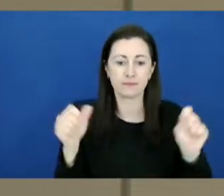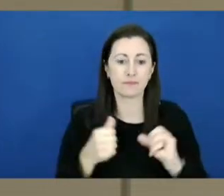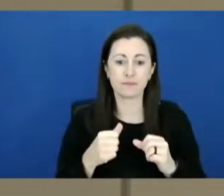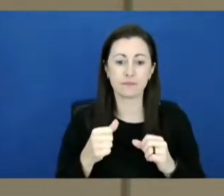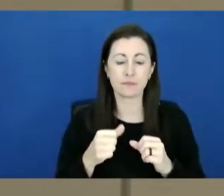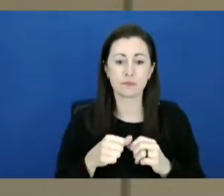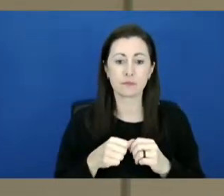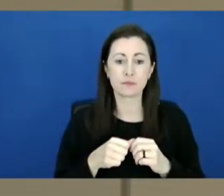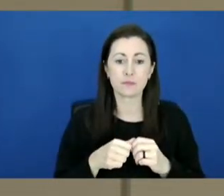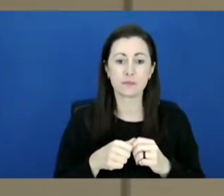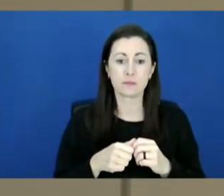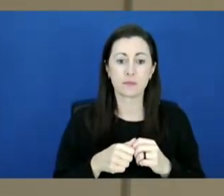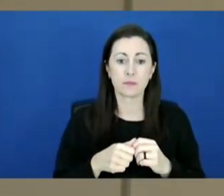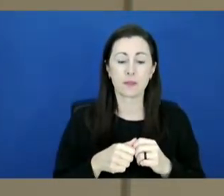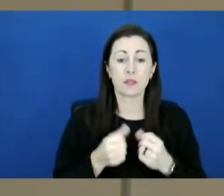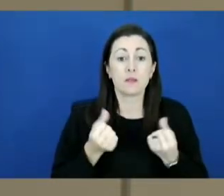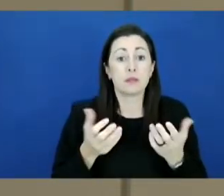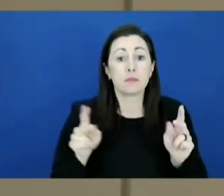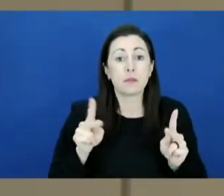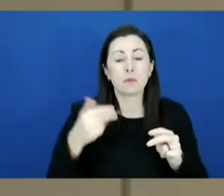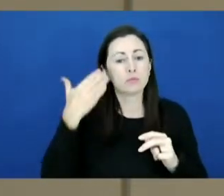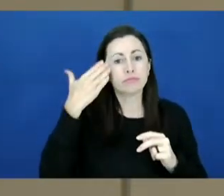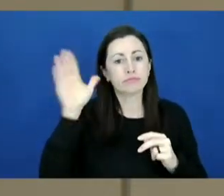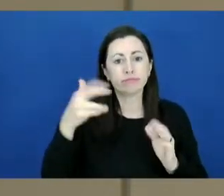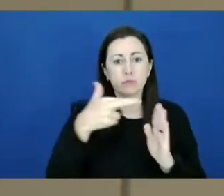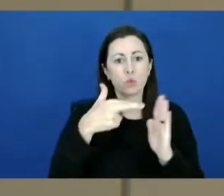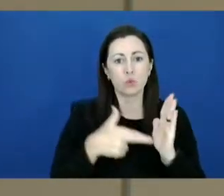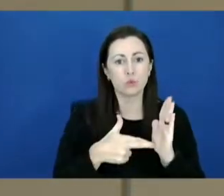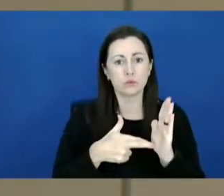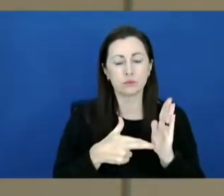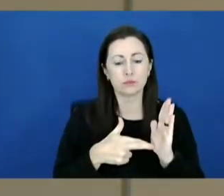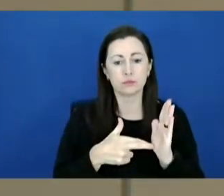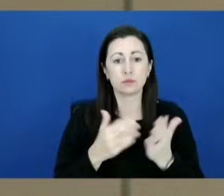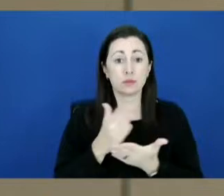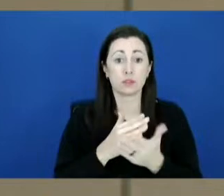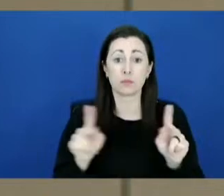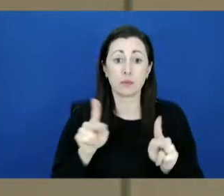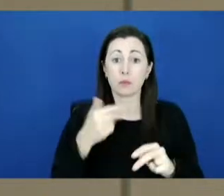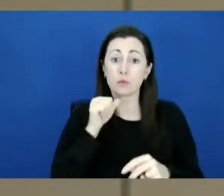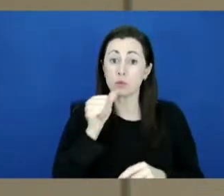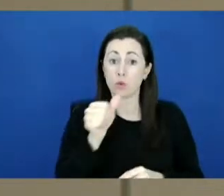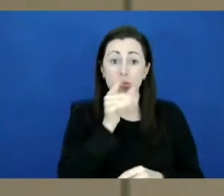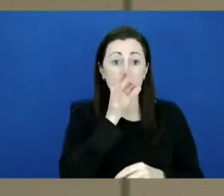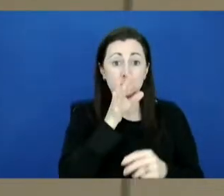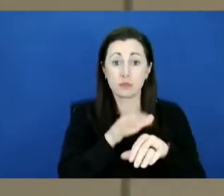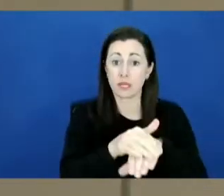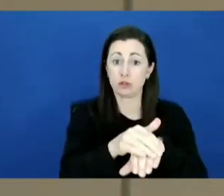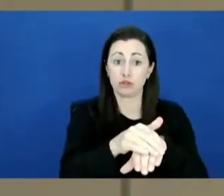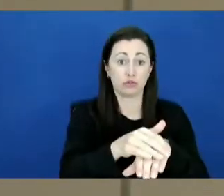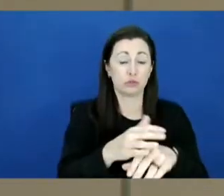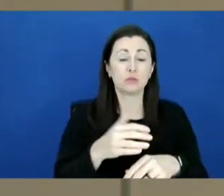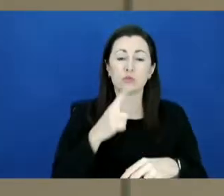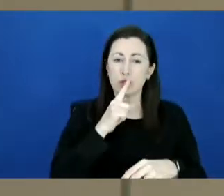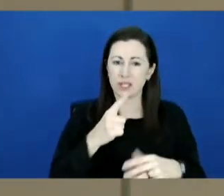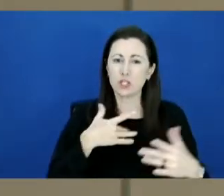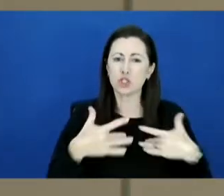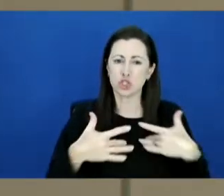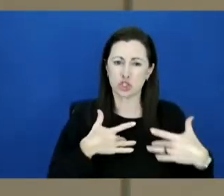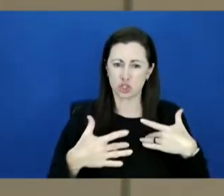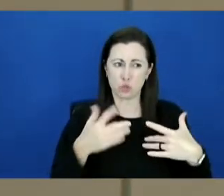THE WATER. YOU KNOW?